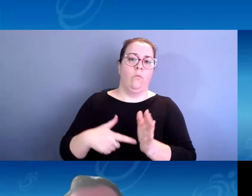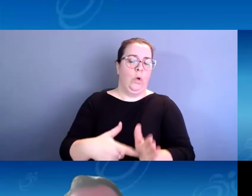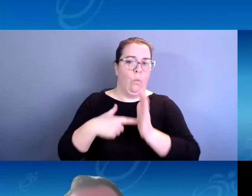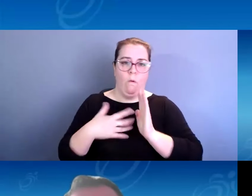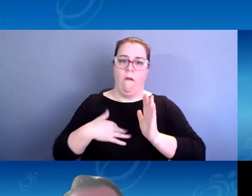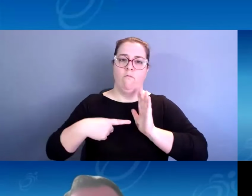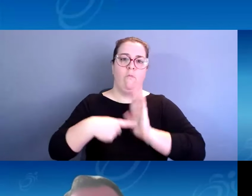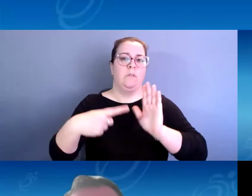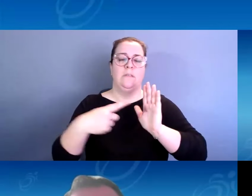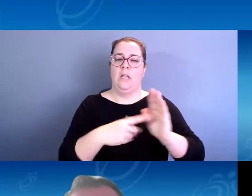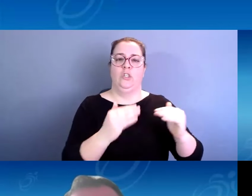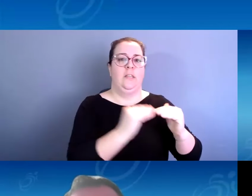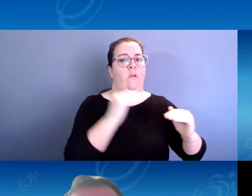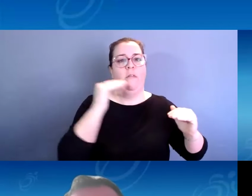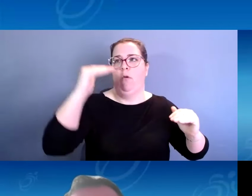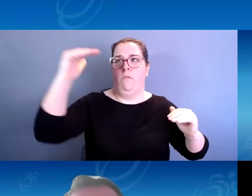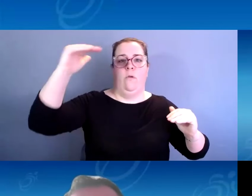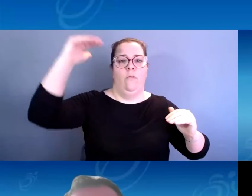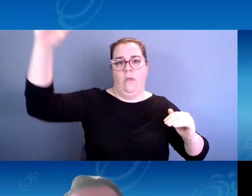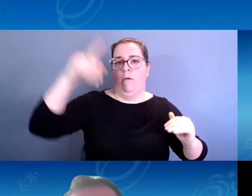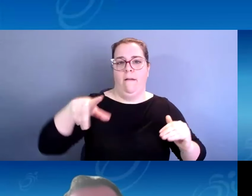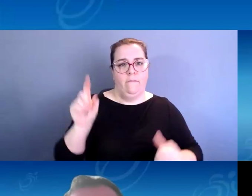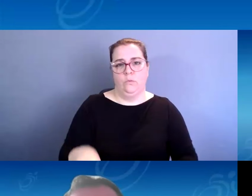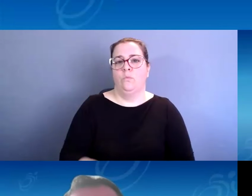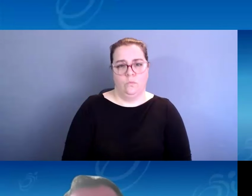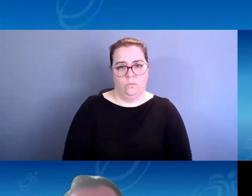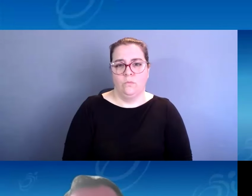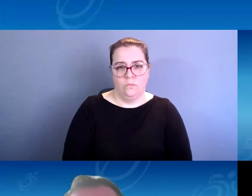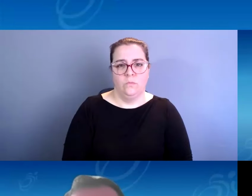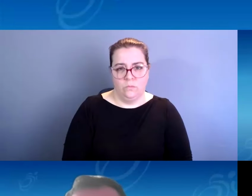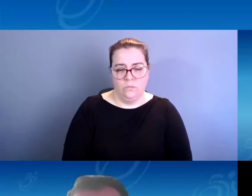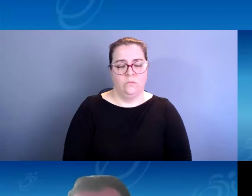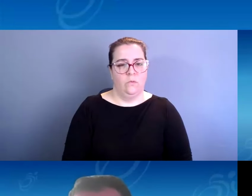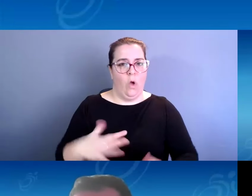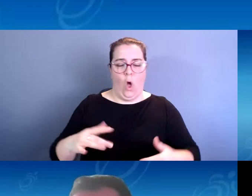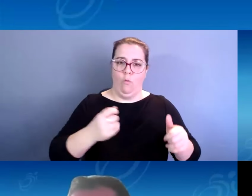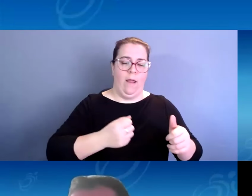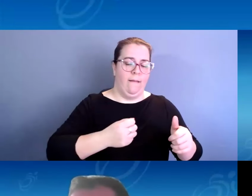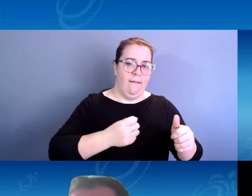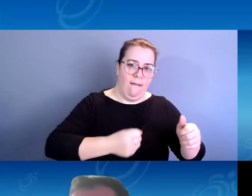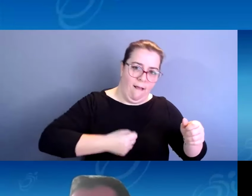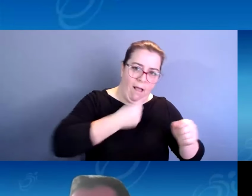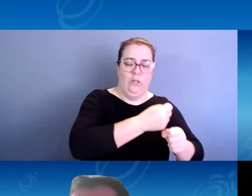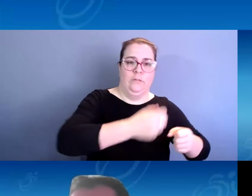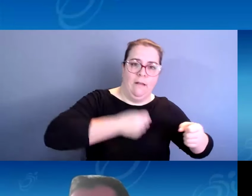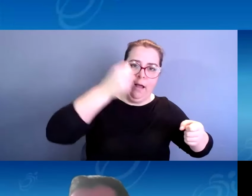But we also need to seriously think about how we actually how we relate to each other, because to some degree, this is a relationship